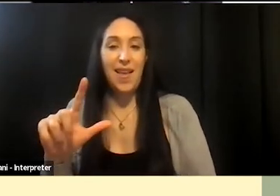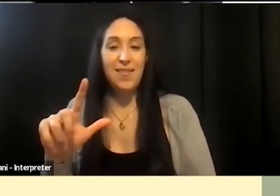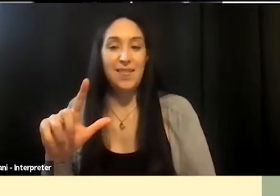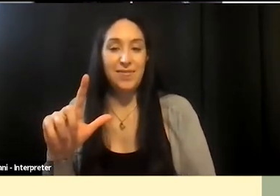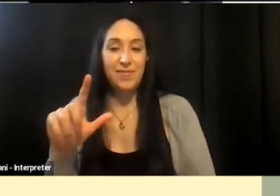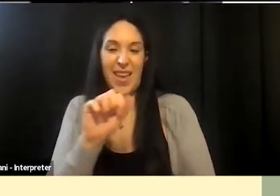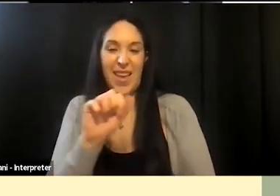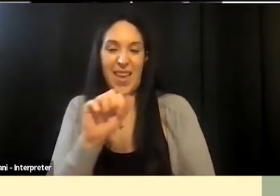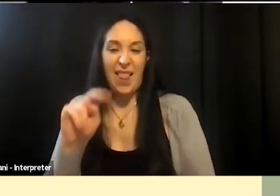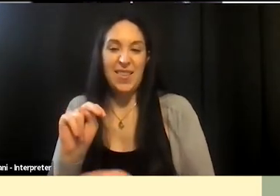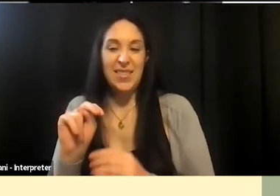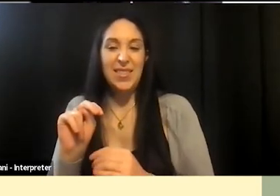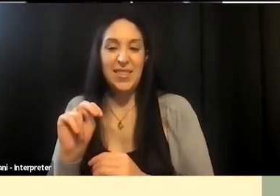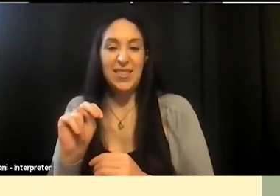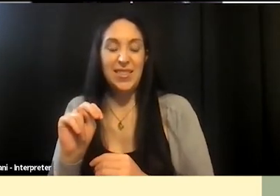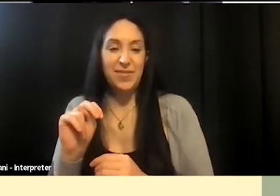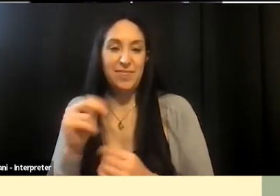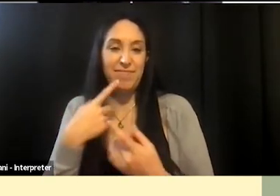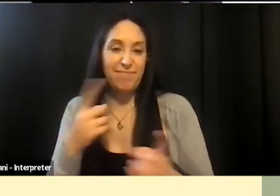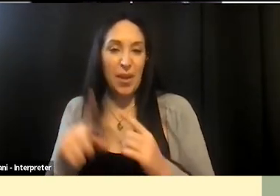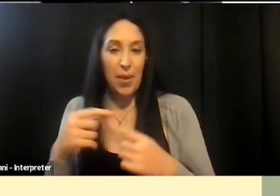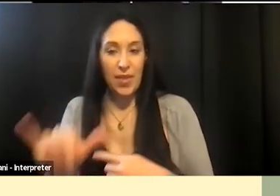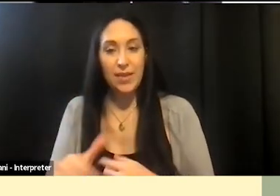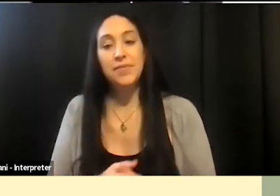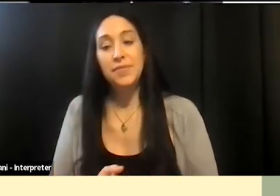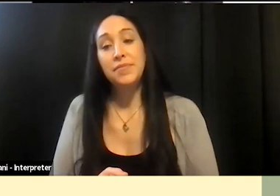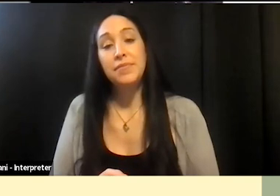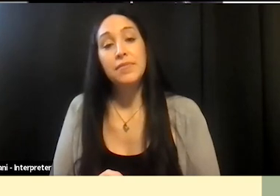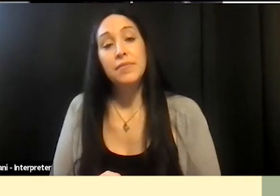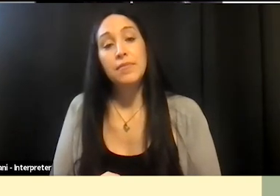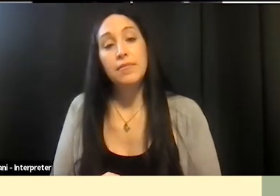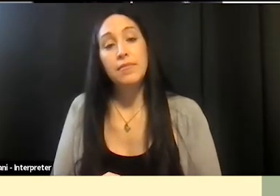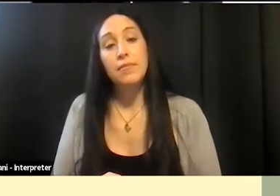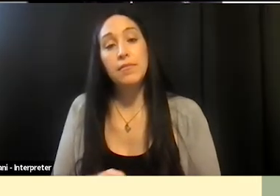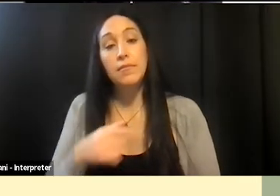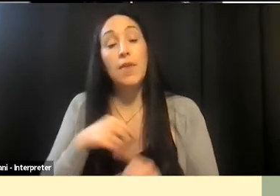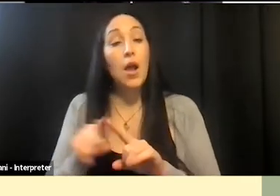So things to look forward to. Also, I put in the 10 Days of Connection,